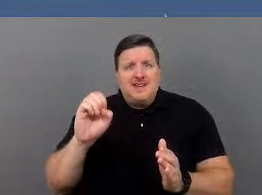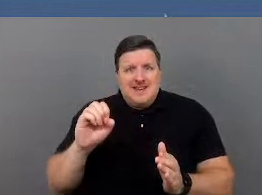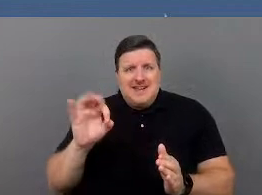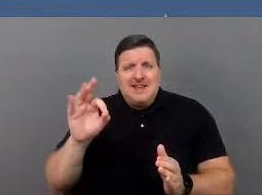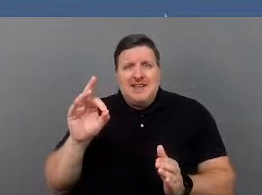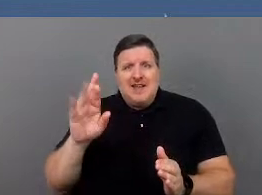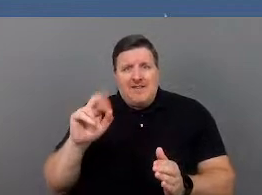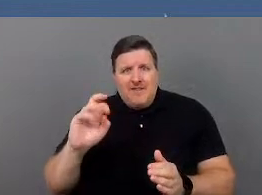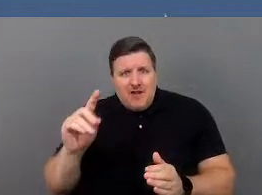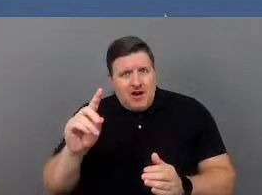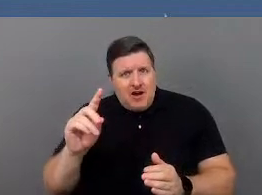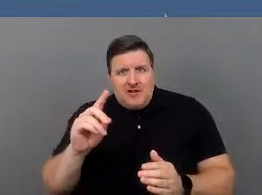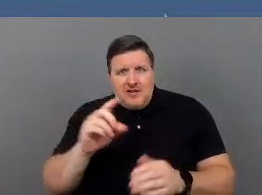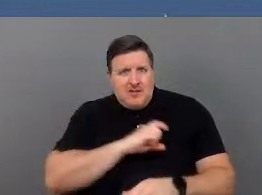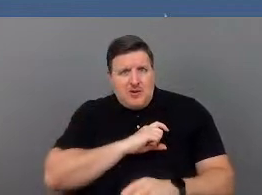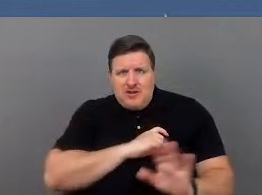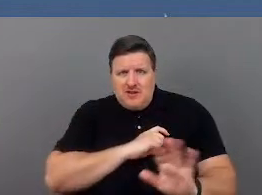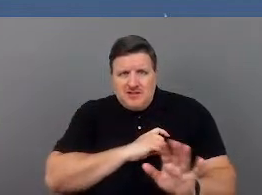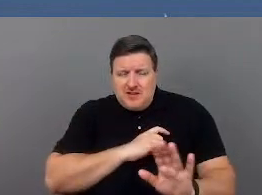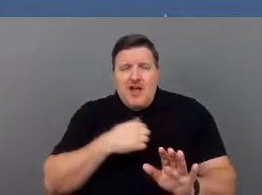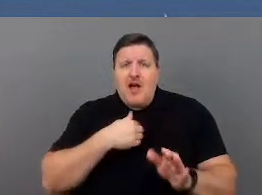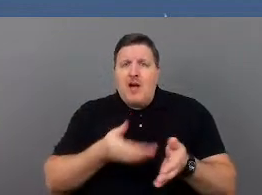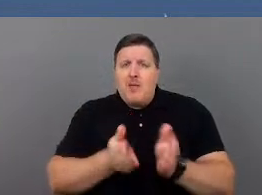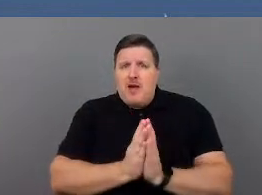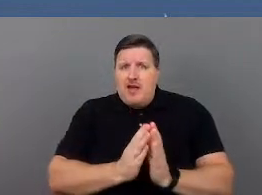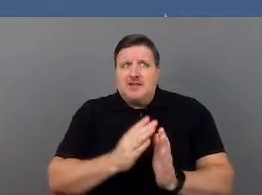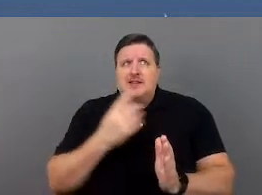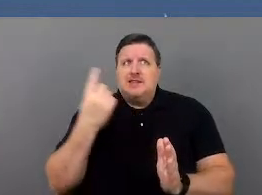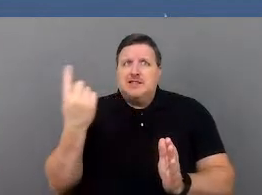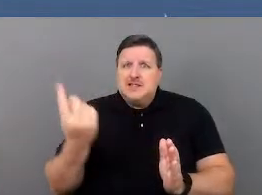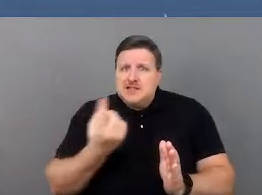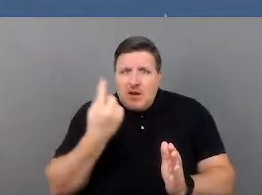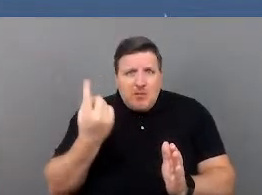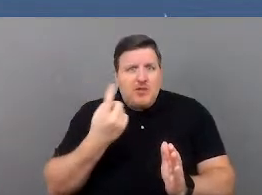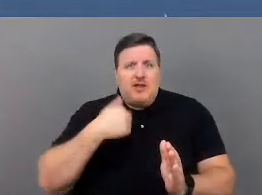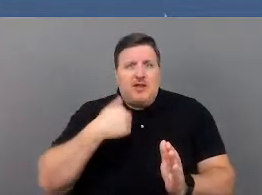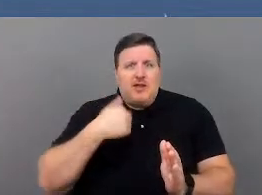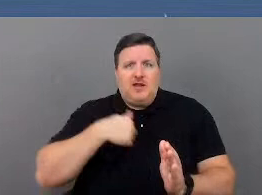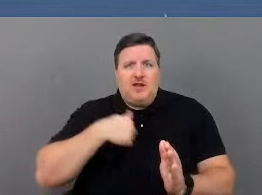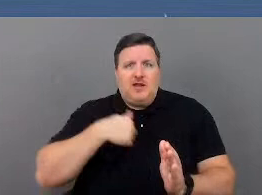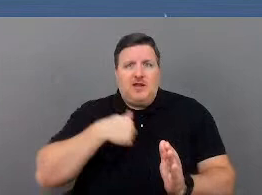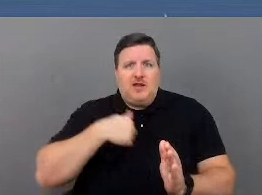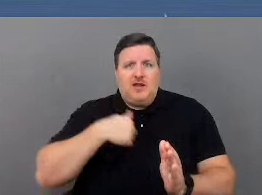AND THAT'S WHAT I'M ASKING FOR. WE'RE NOT GETTING WHAT -- EVERYONE HAS ALREADY SAID IT.